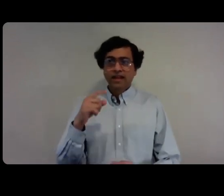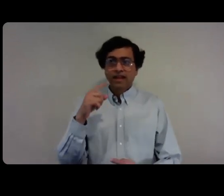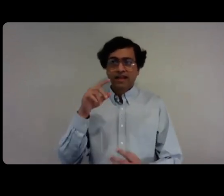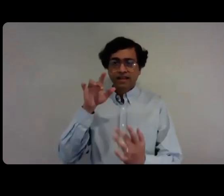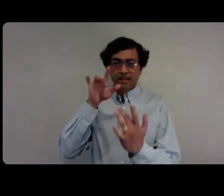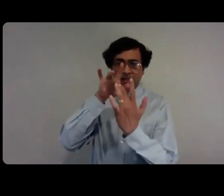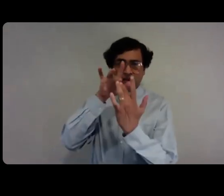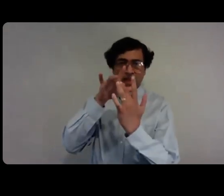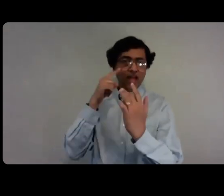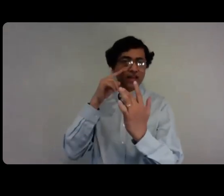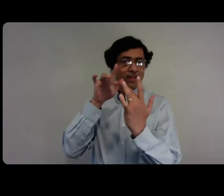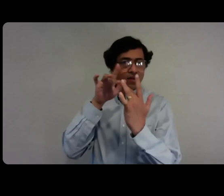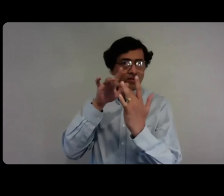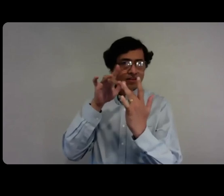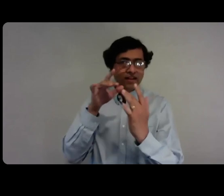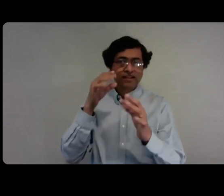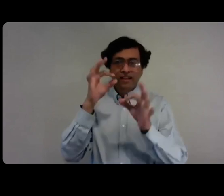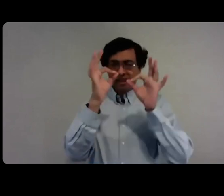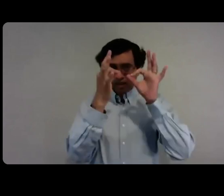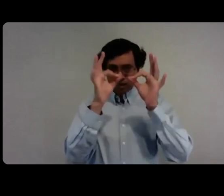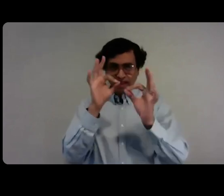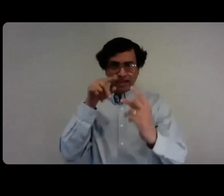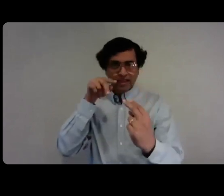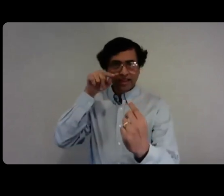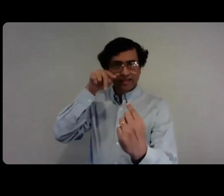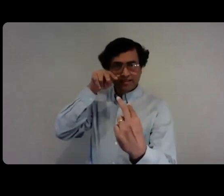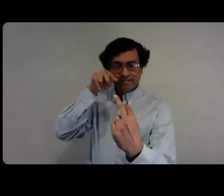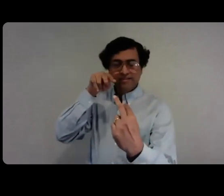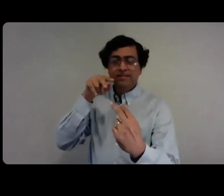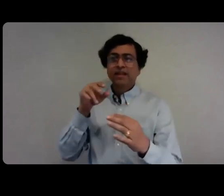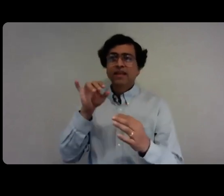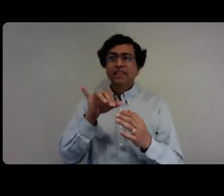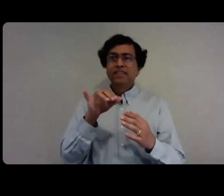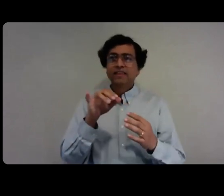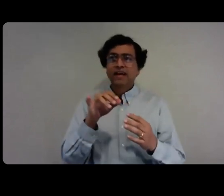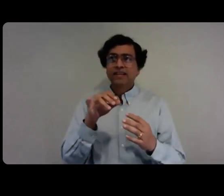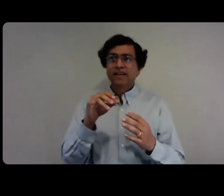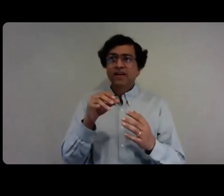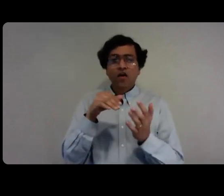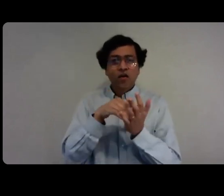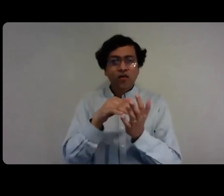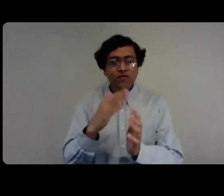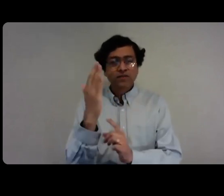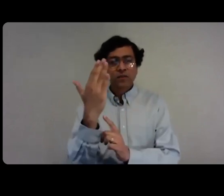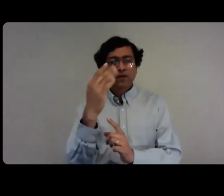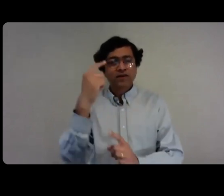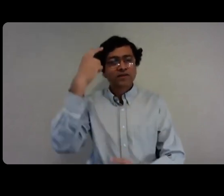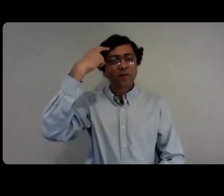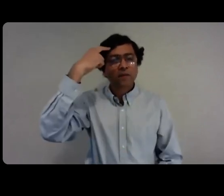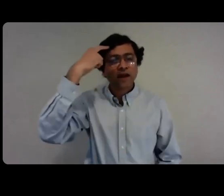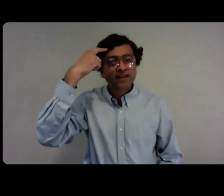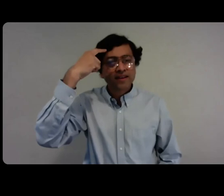So yeah, it is about eye contact certainly.